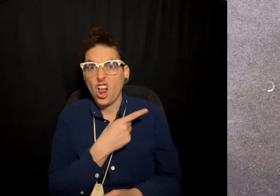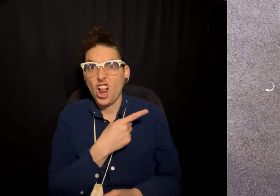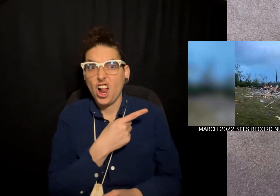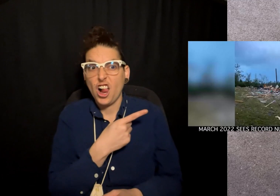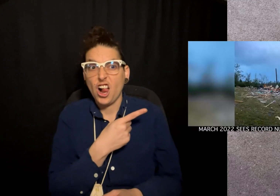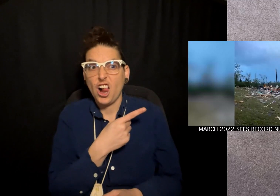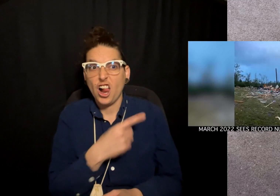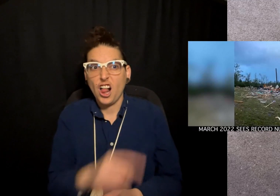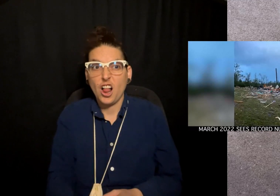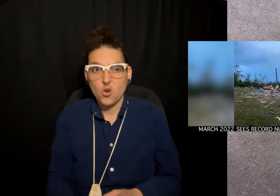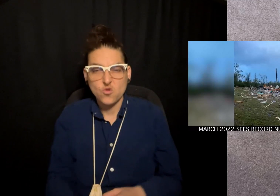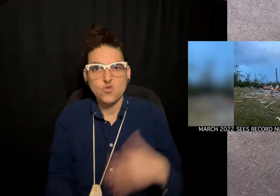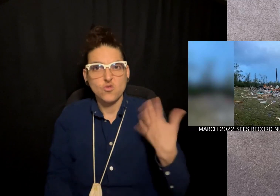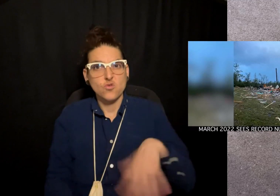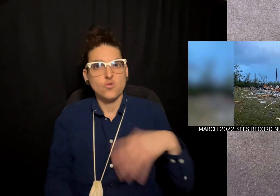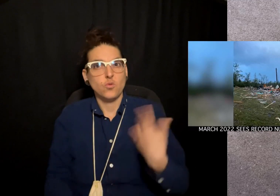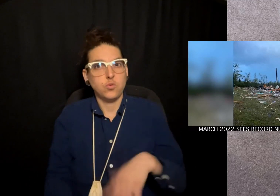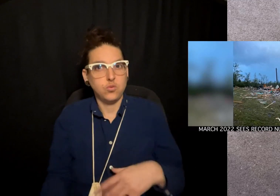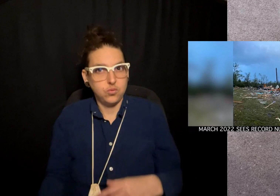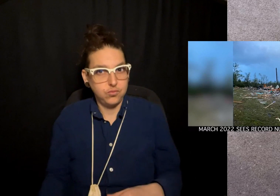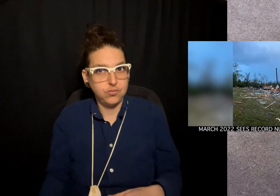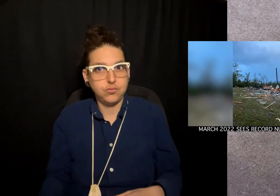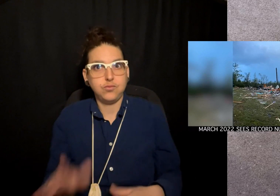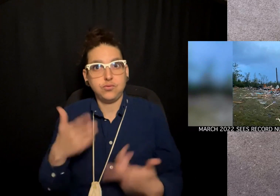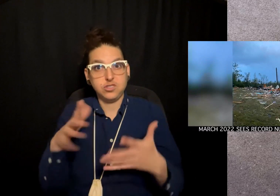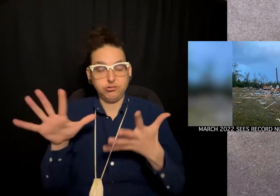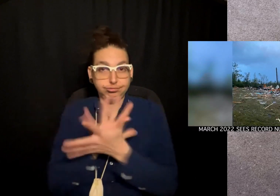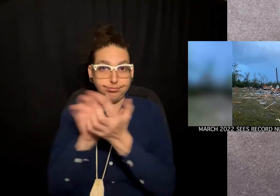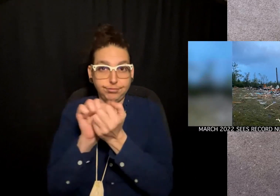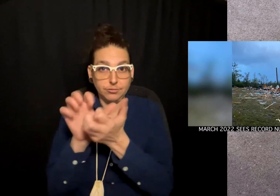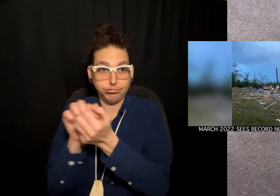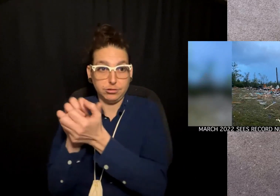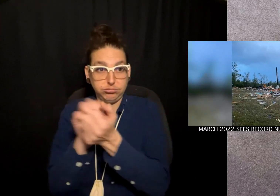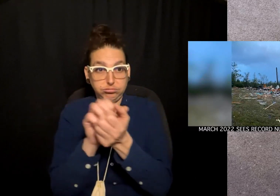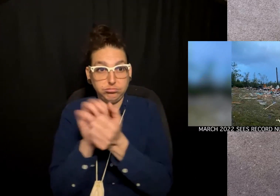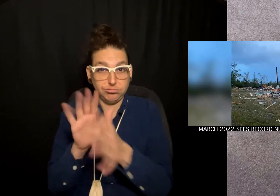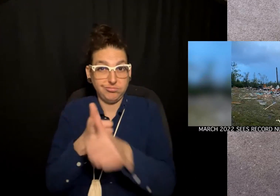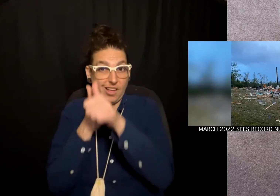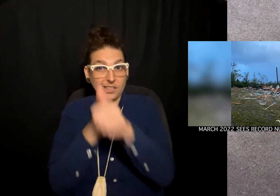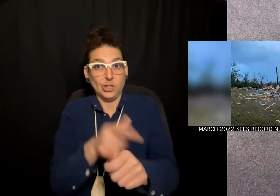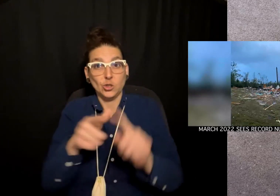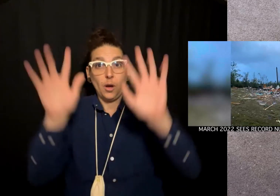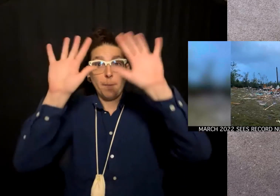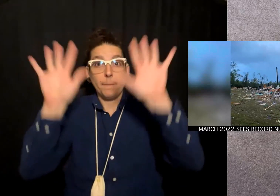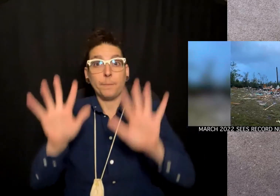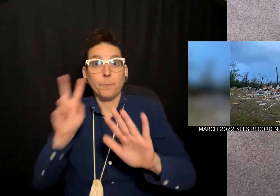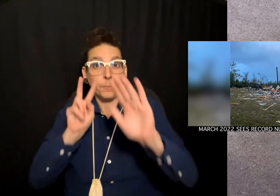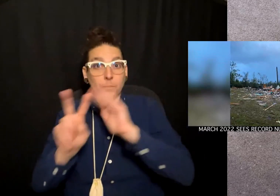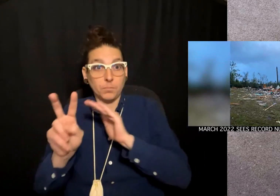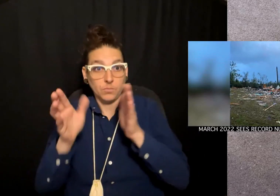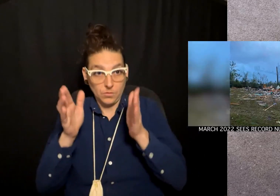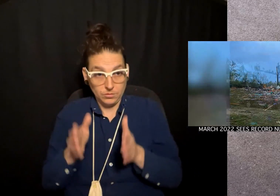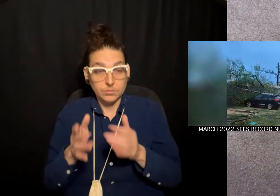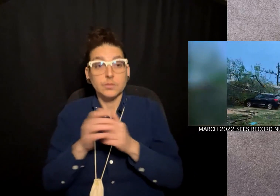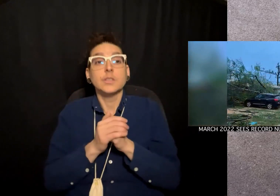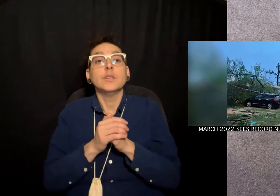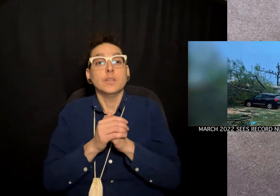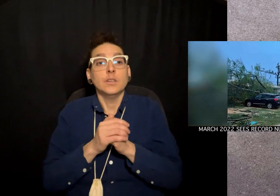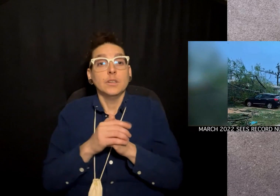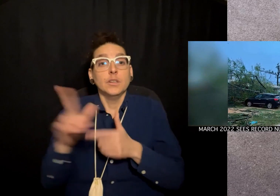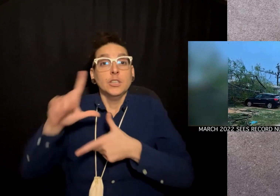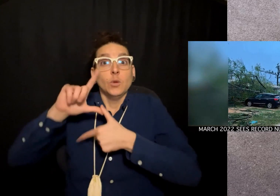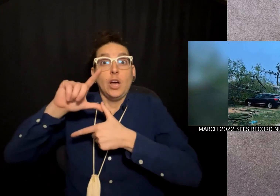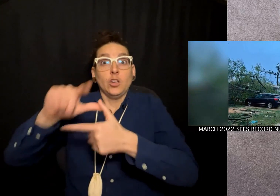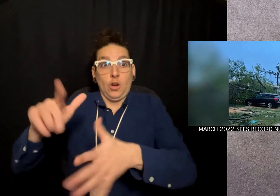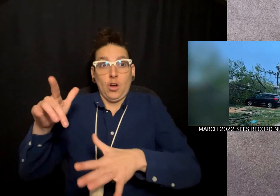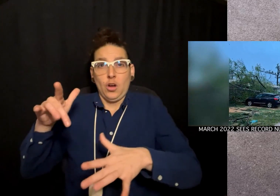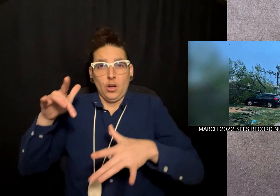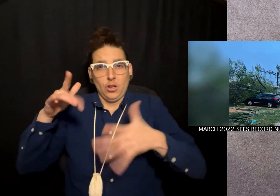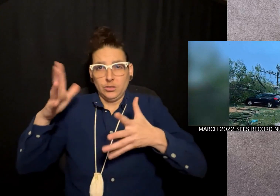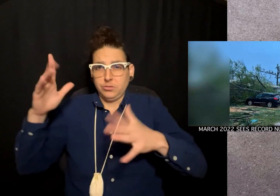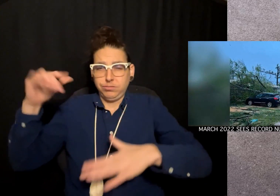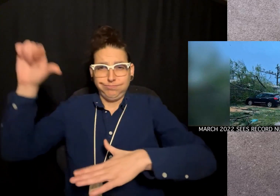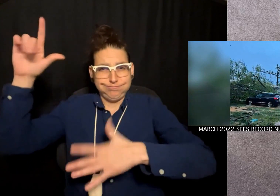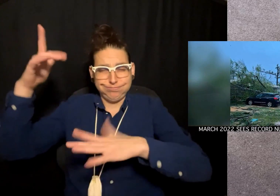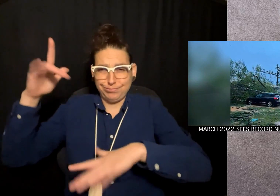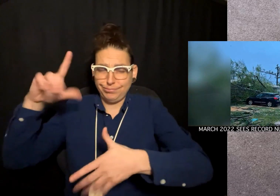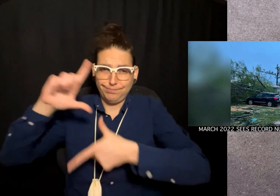destruction according to meteorologists a tornado touched